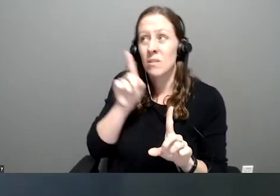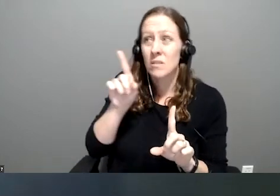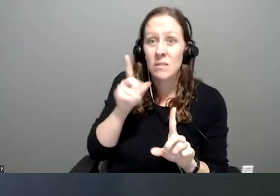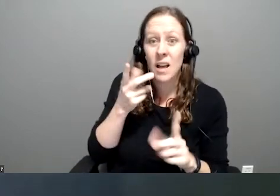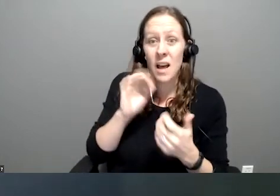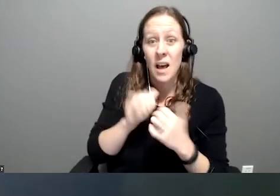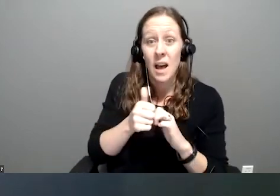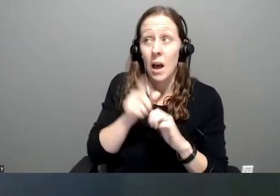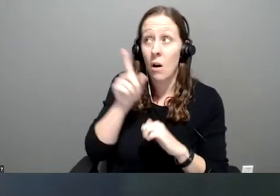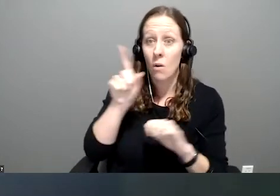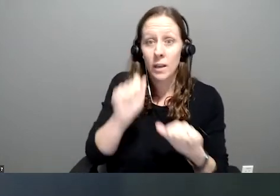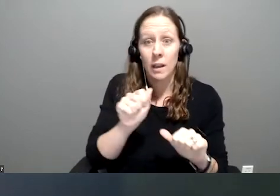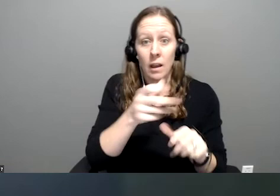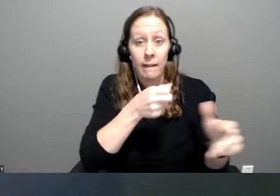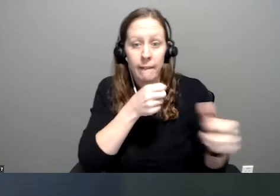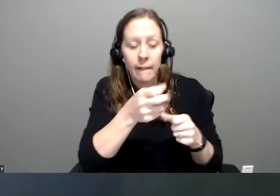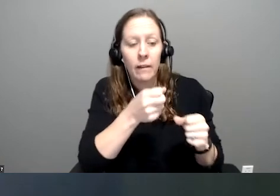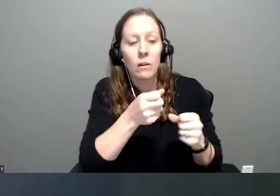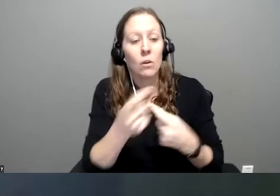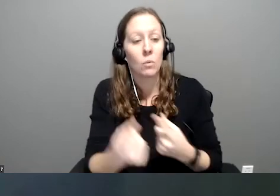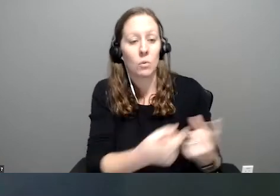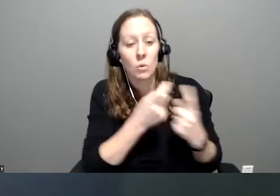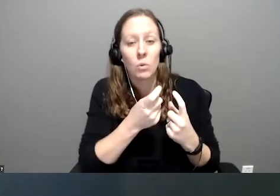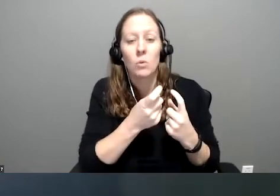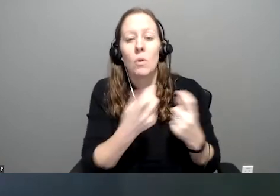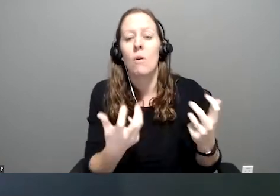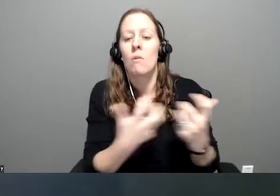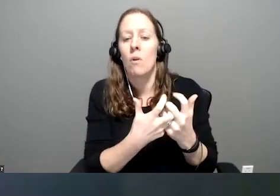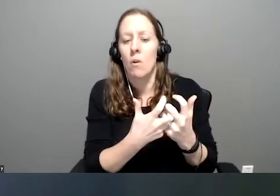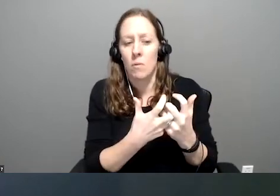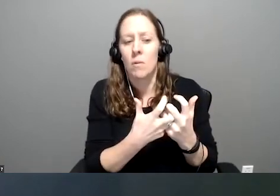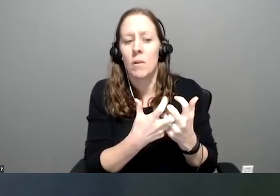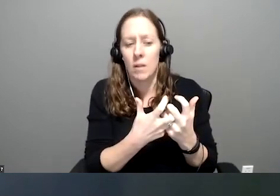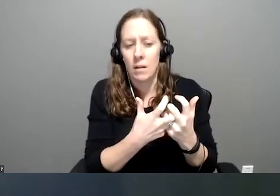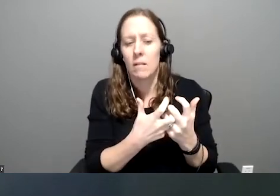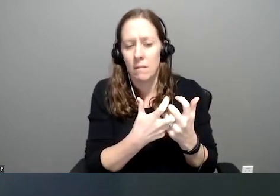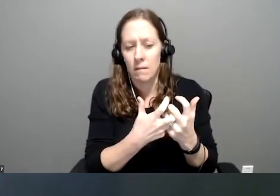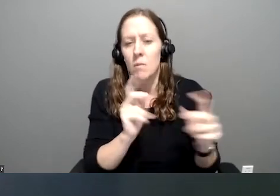hire and accommodate persons with disabilities in the Canadian workforce. With this revelation,